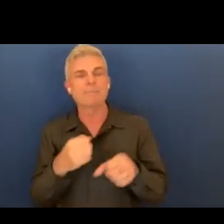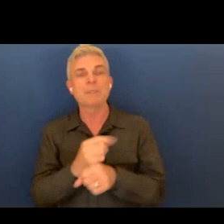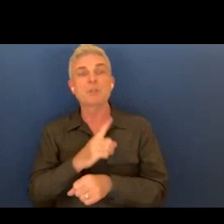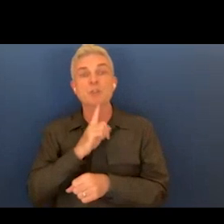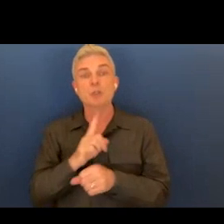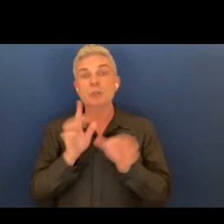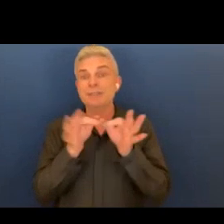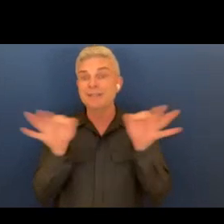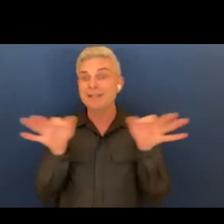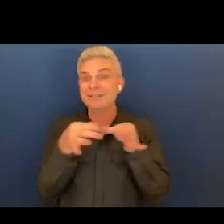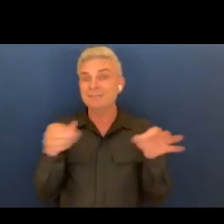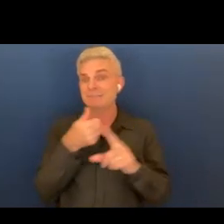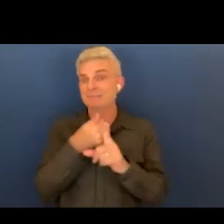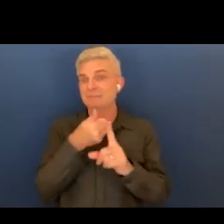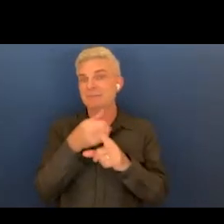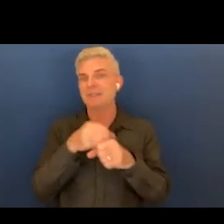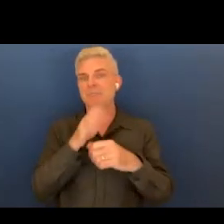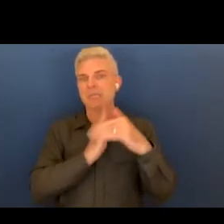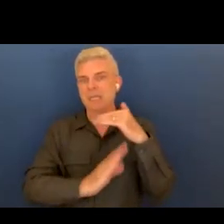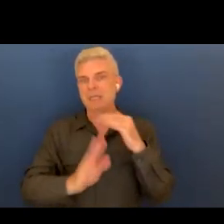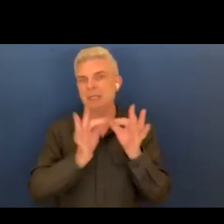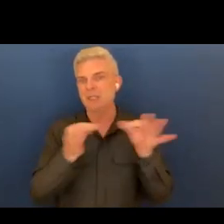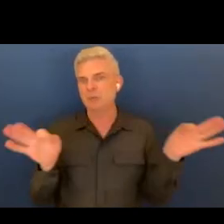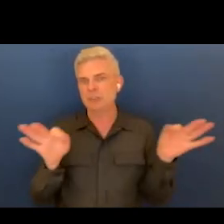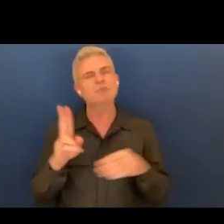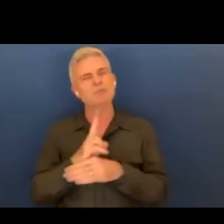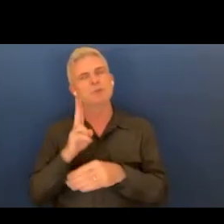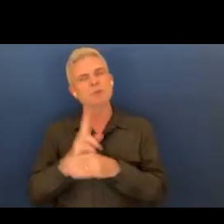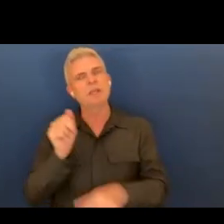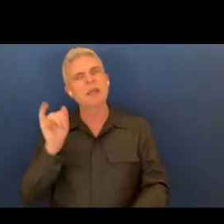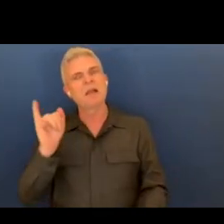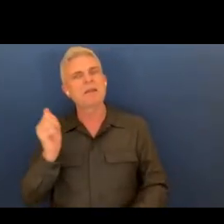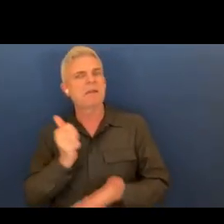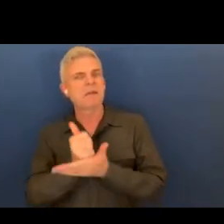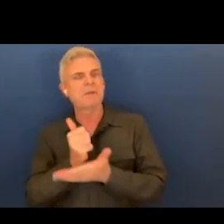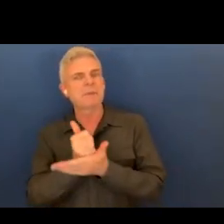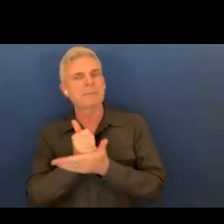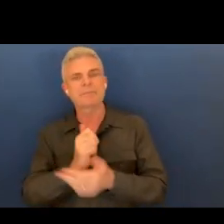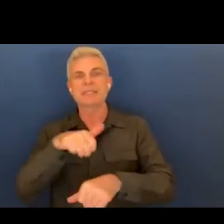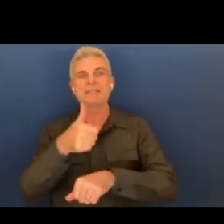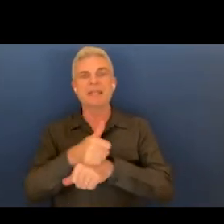Make sure text is in plain language. Use AI to help.